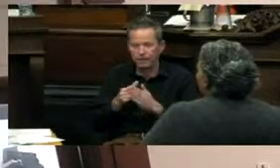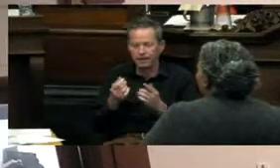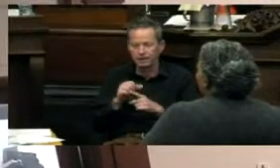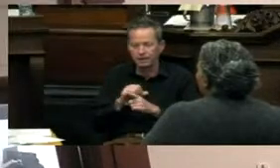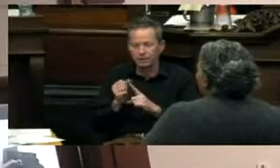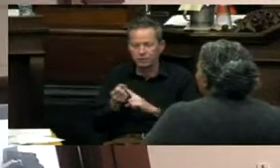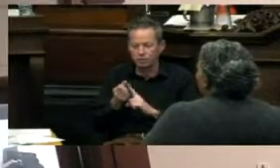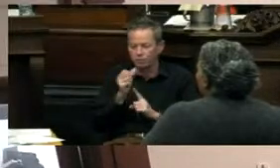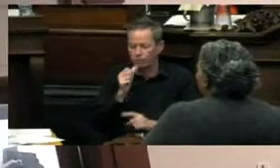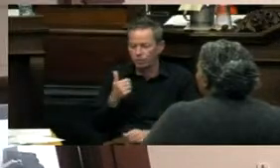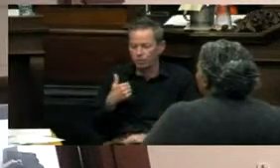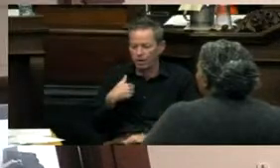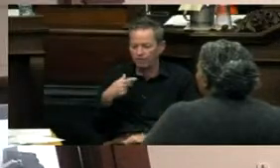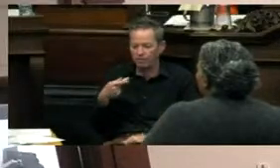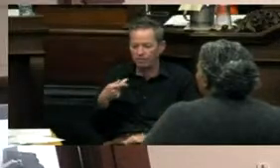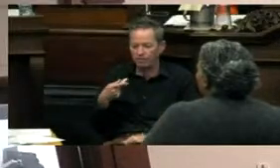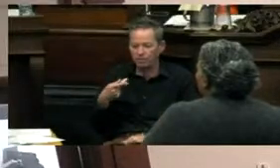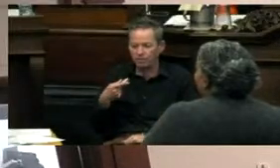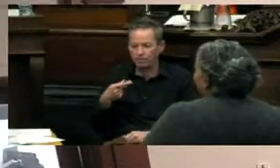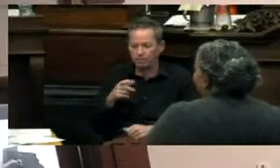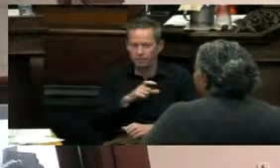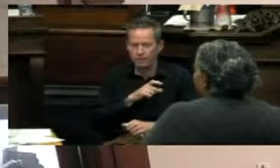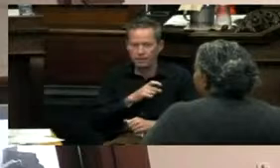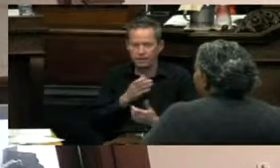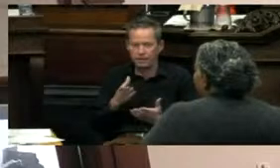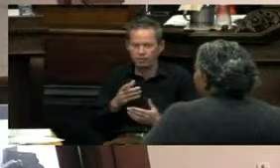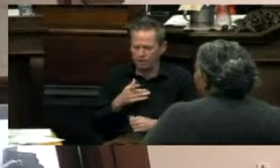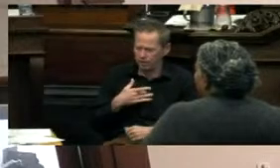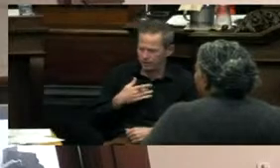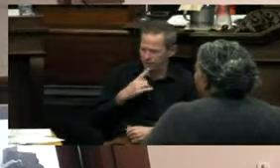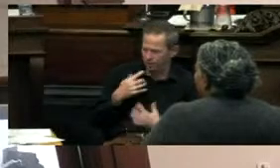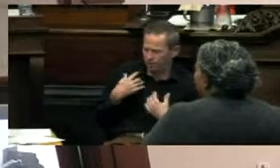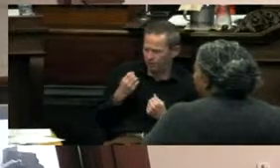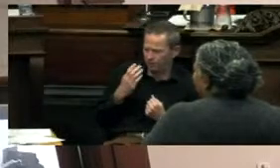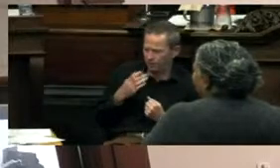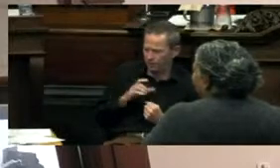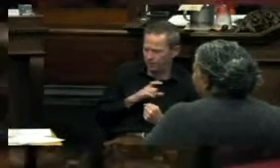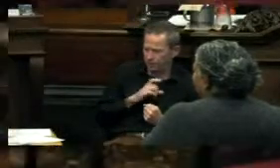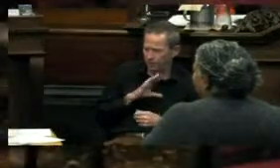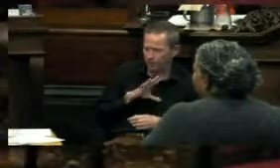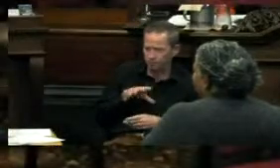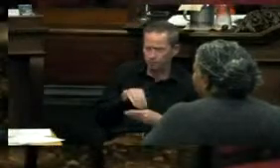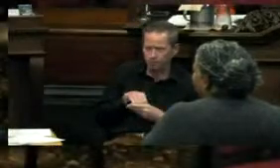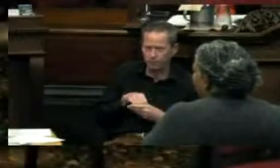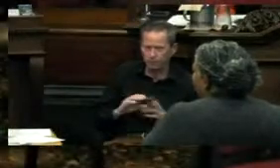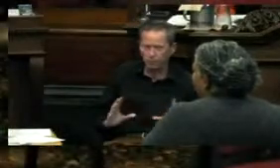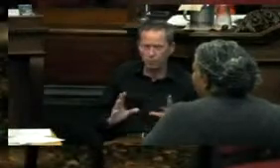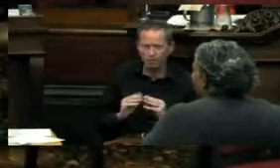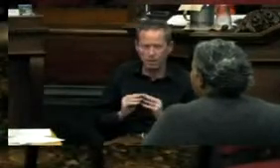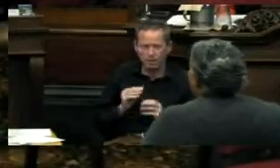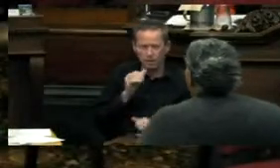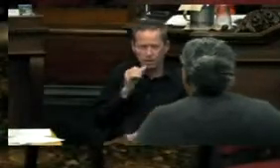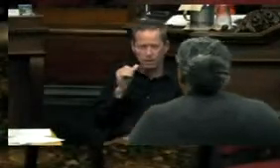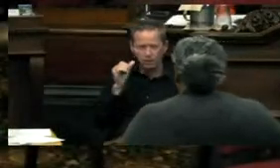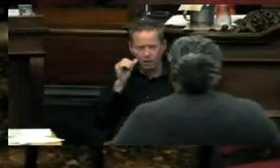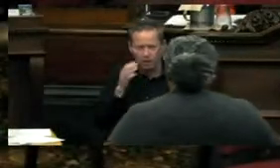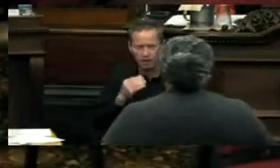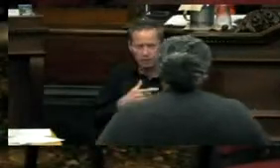reimagine public safety. If we end up in that situation where we don't have the police at the